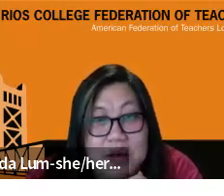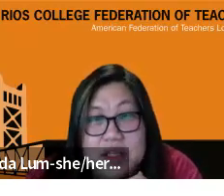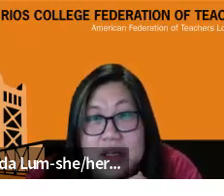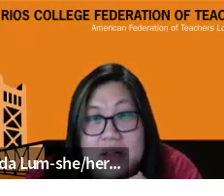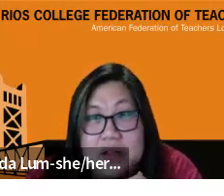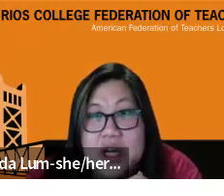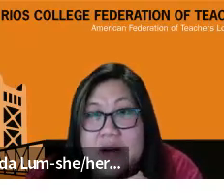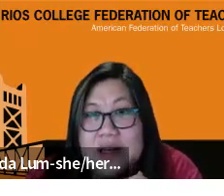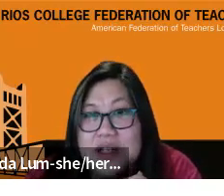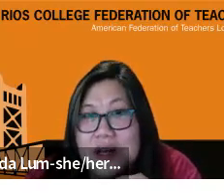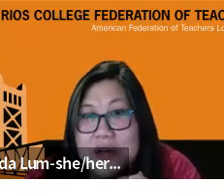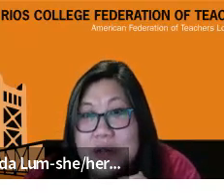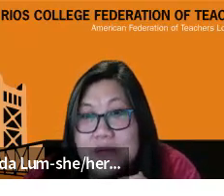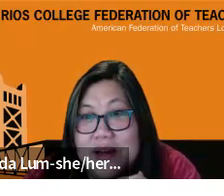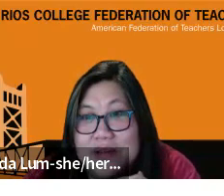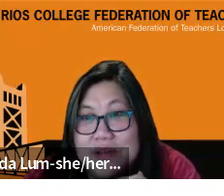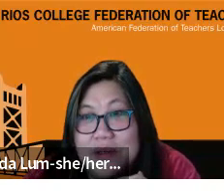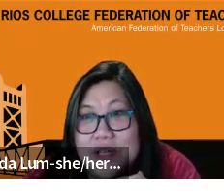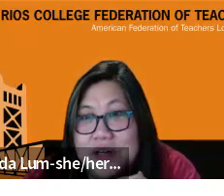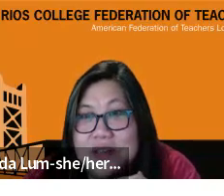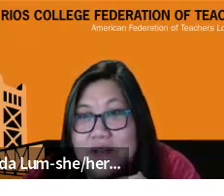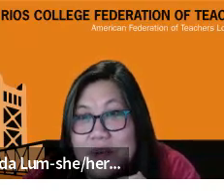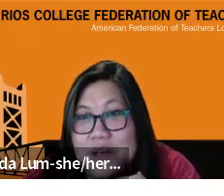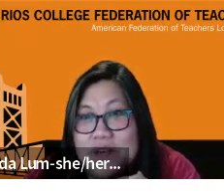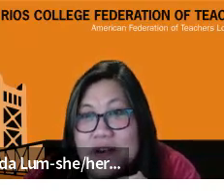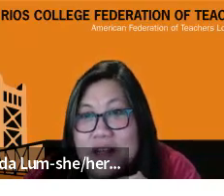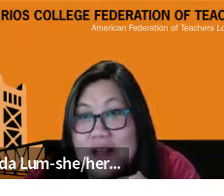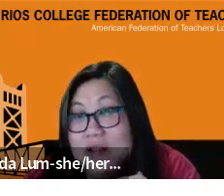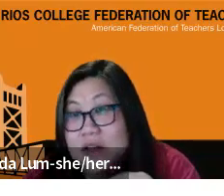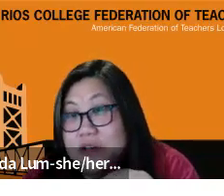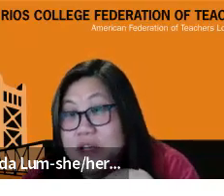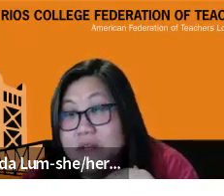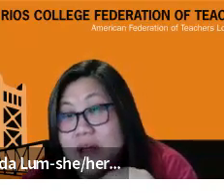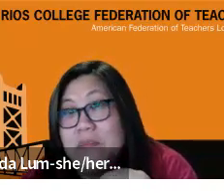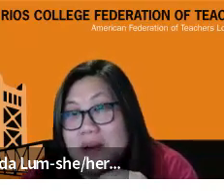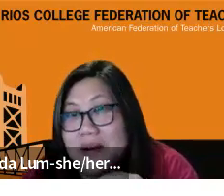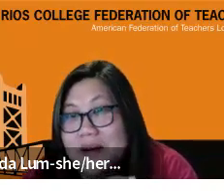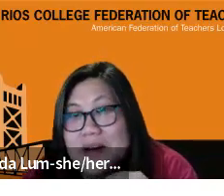And you actually, your chairs actually not your supervisor. So you chair doesn't give you permission for anything, neither does your dean for that matter.